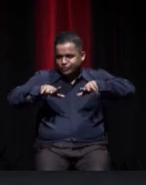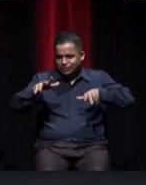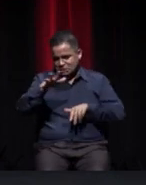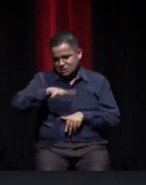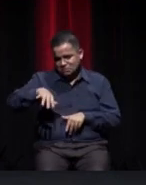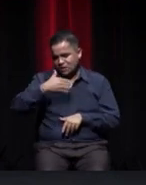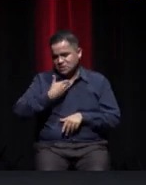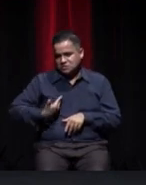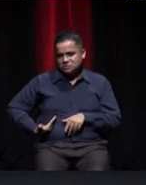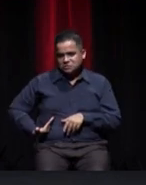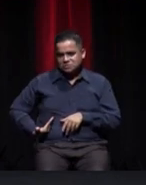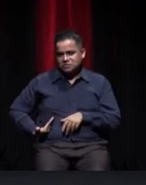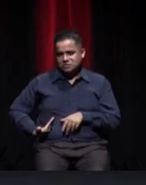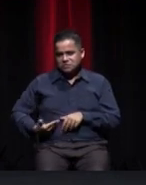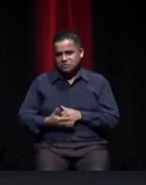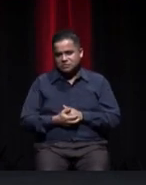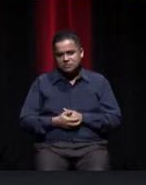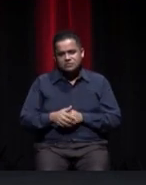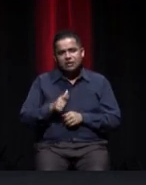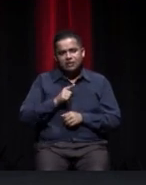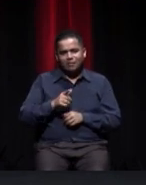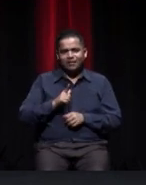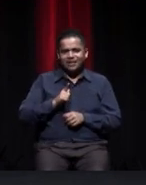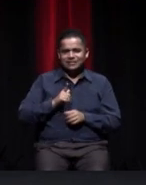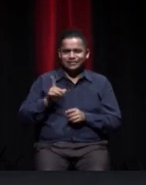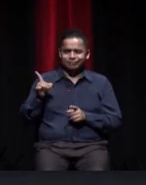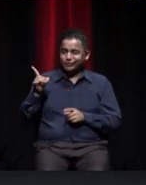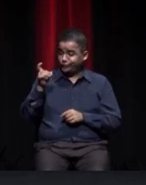I also have some resistance to thinking that the bubbles